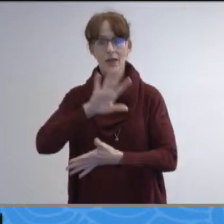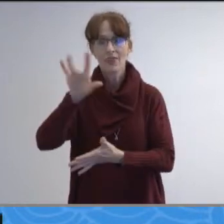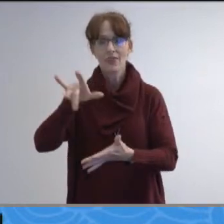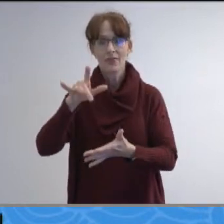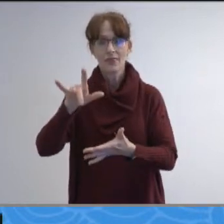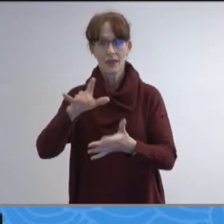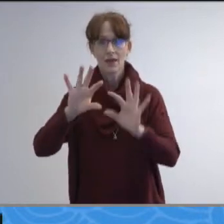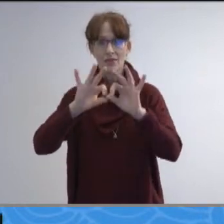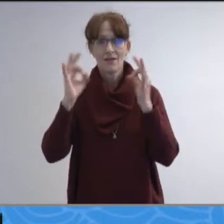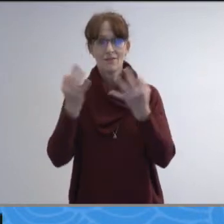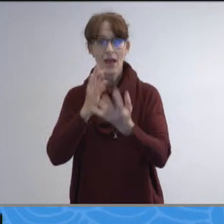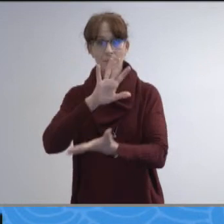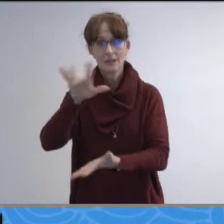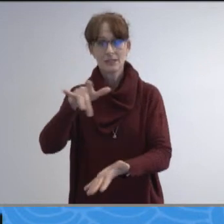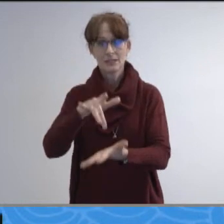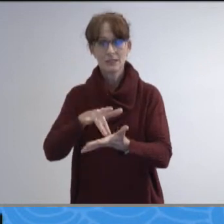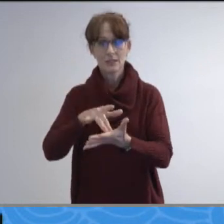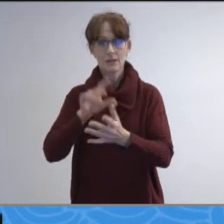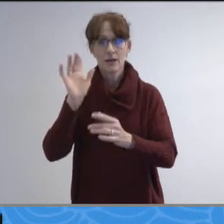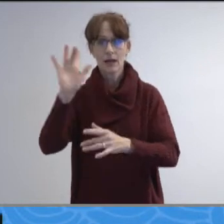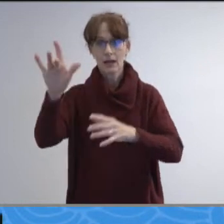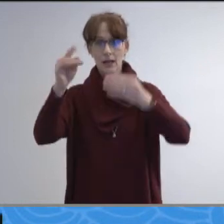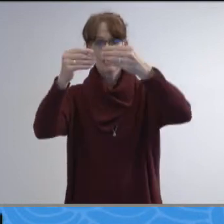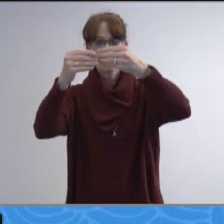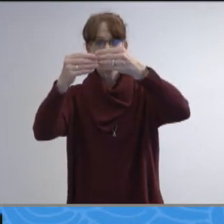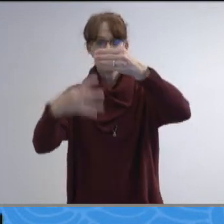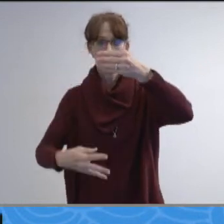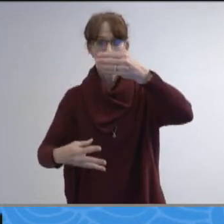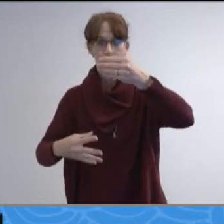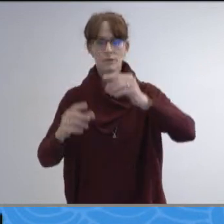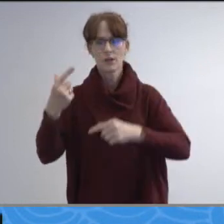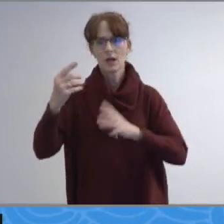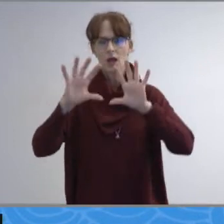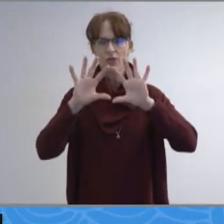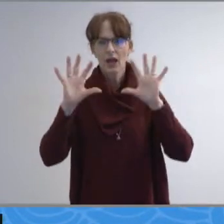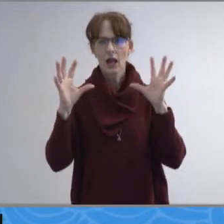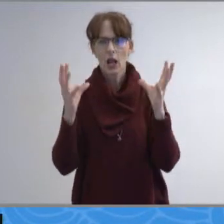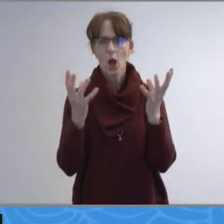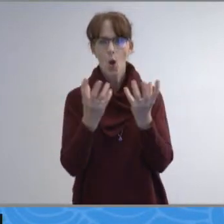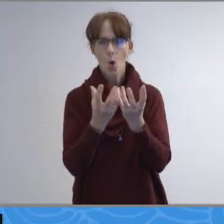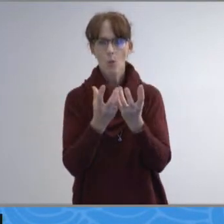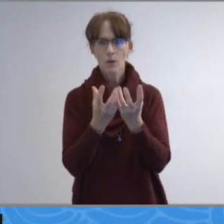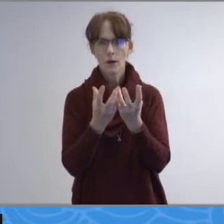you can click on the dropdown next to the Globe to change the language.